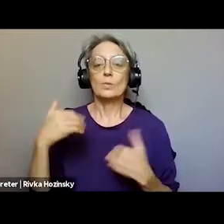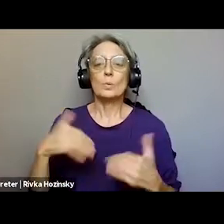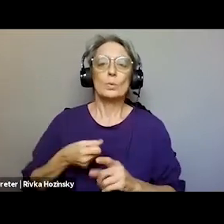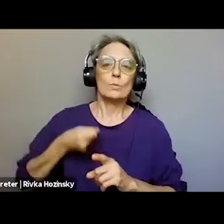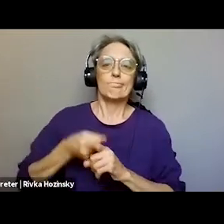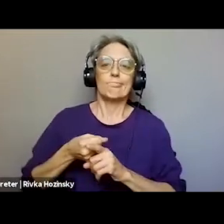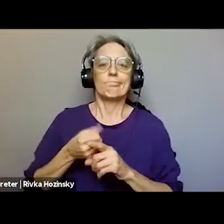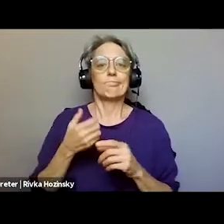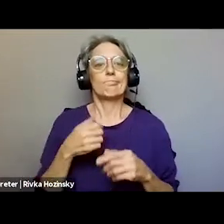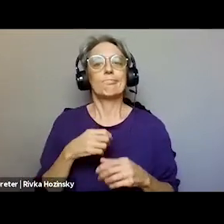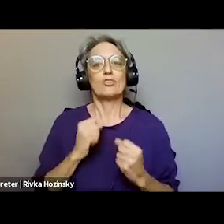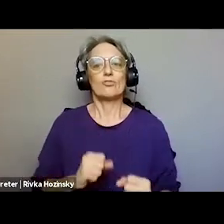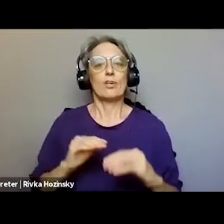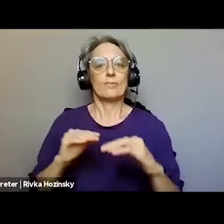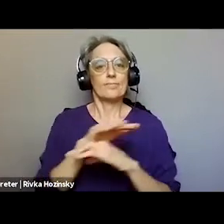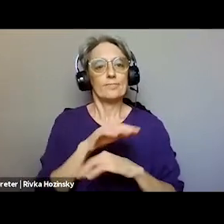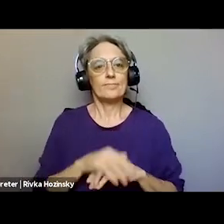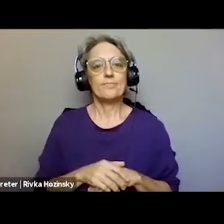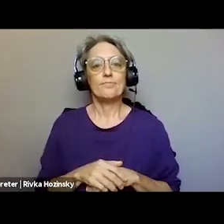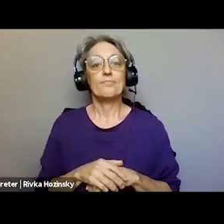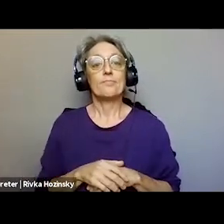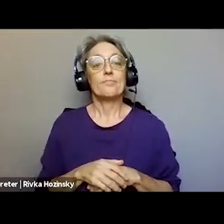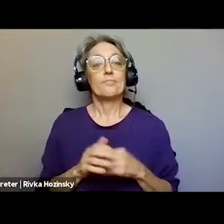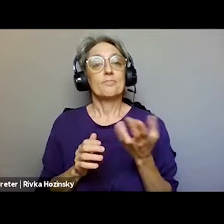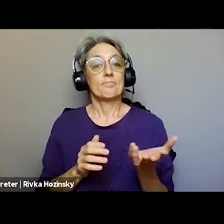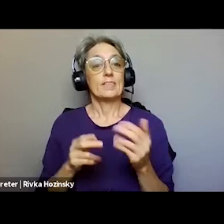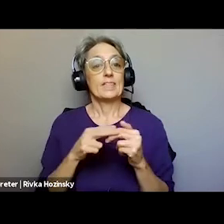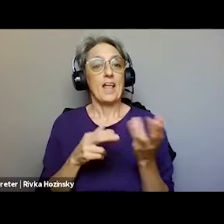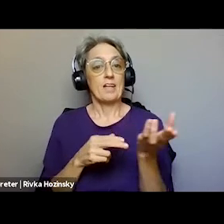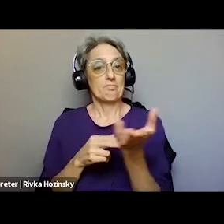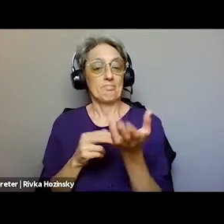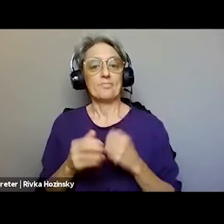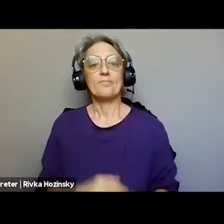So why do we care about prenatal care? Prenatal care are health care visits to